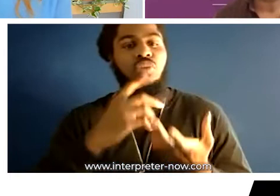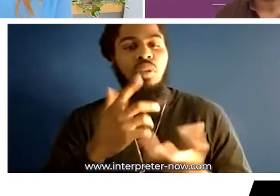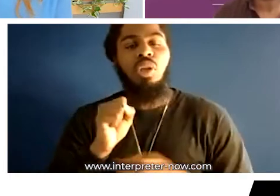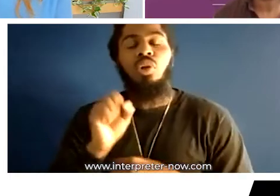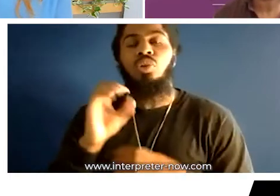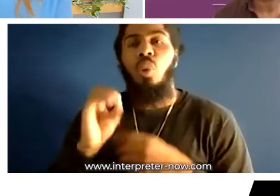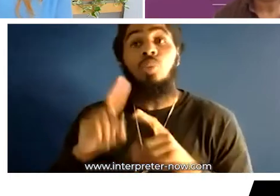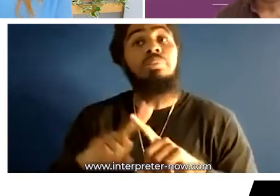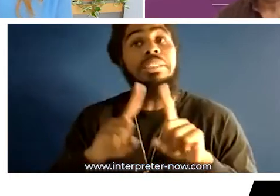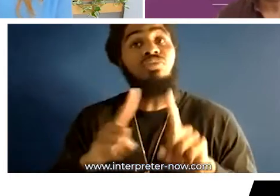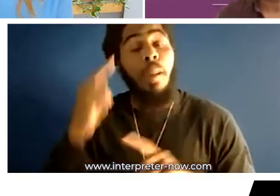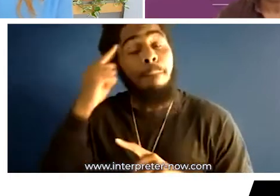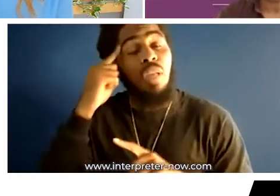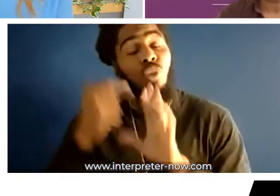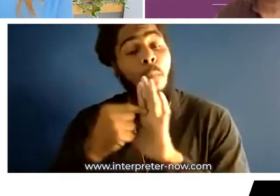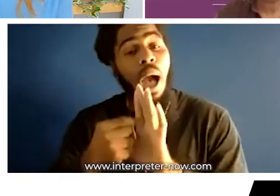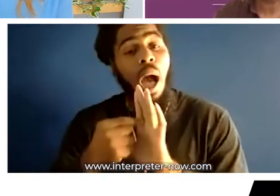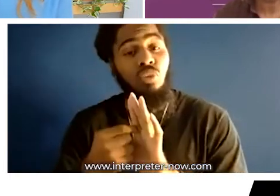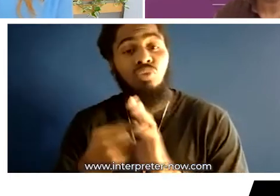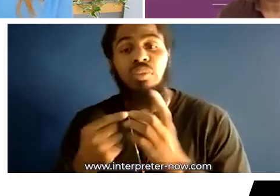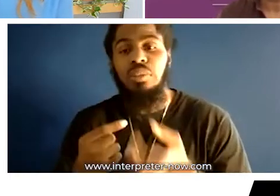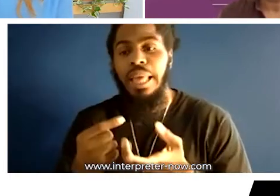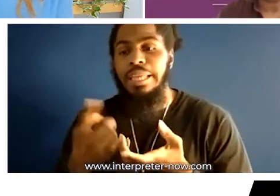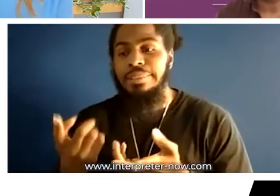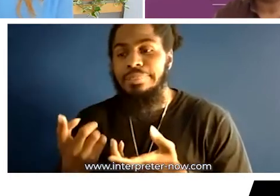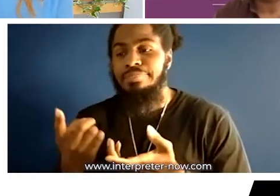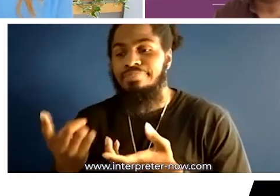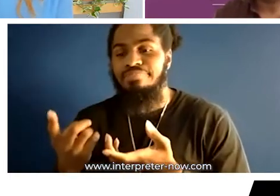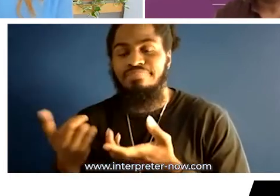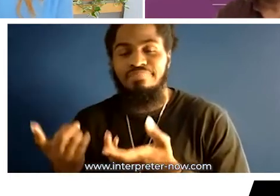be influencing how and which they are showing up, and their level of understanding.